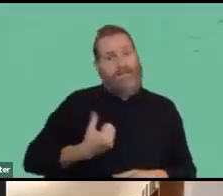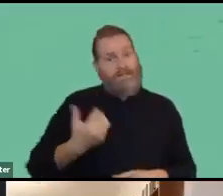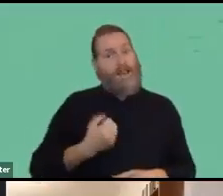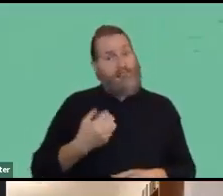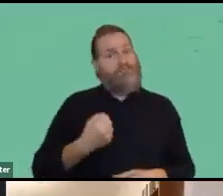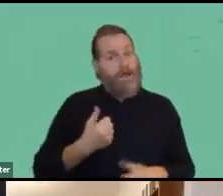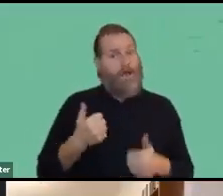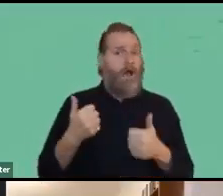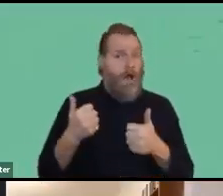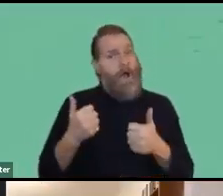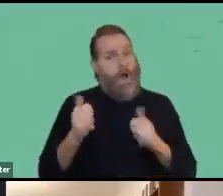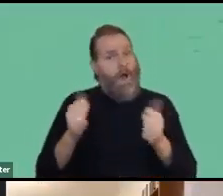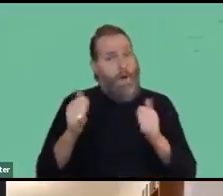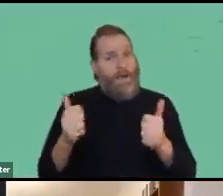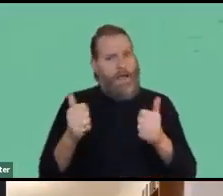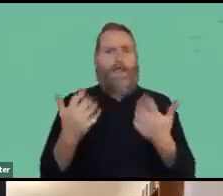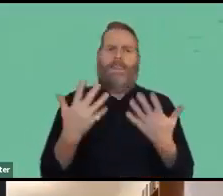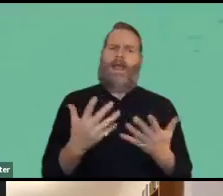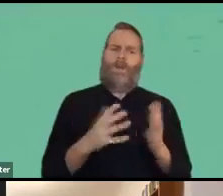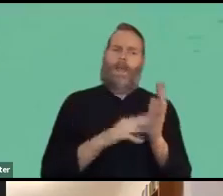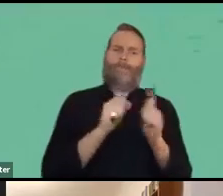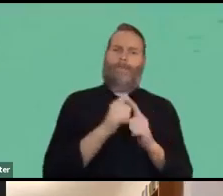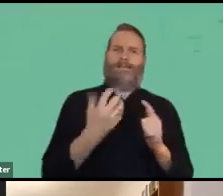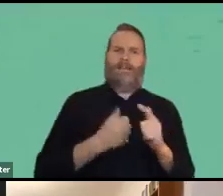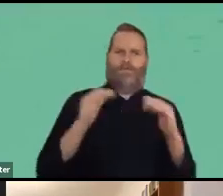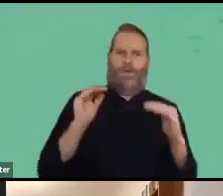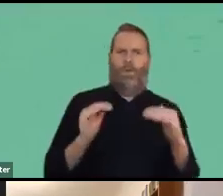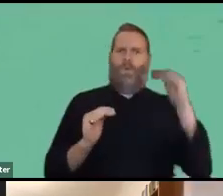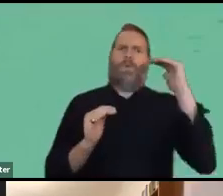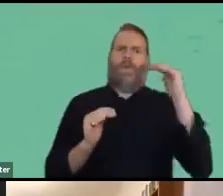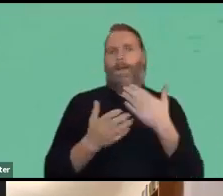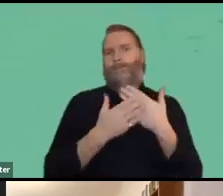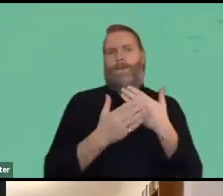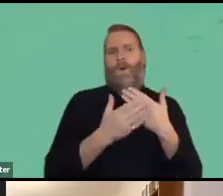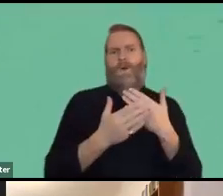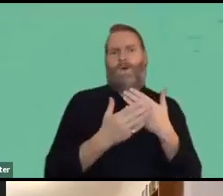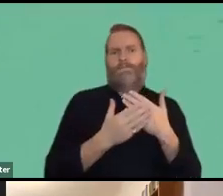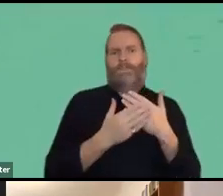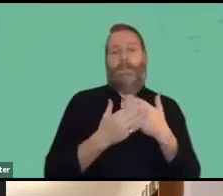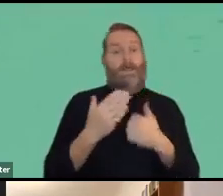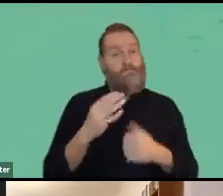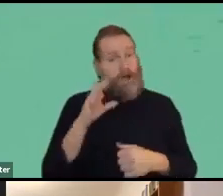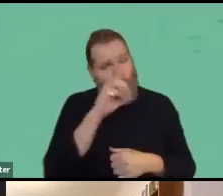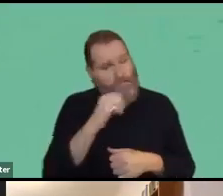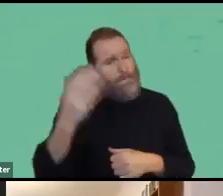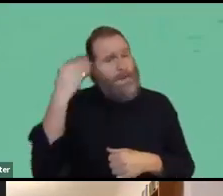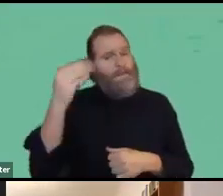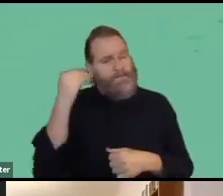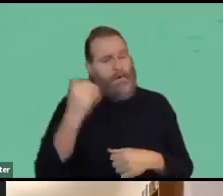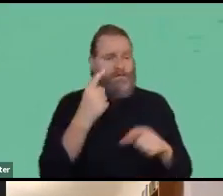you know but I remember having conversations with some of my more junior staff and one day um one of